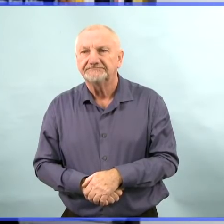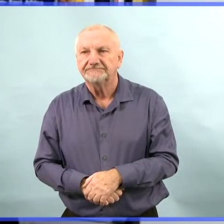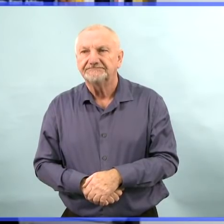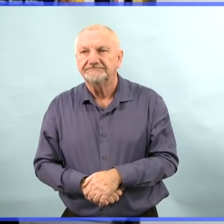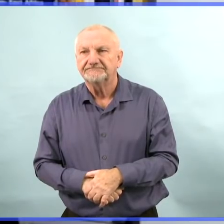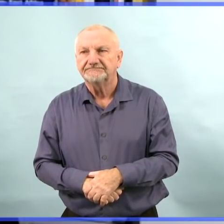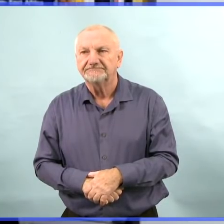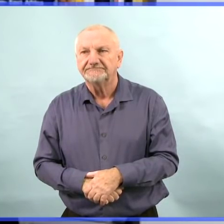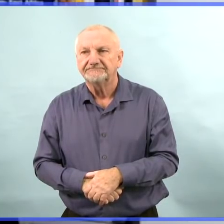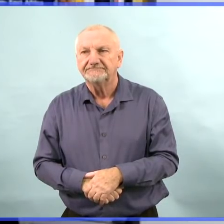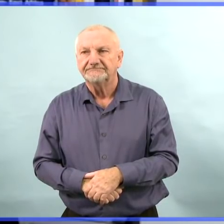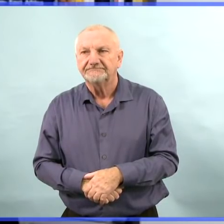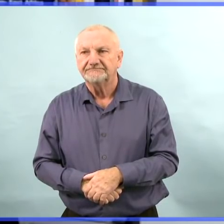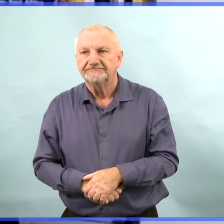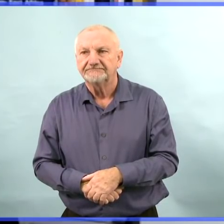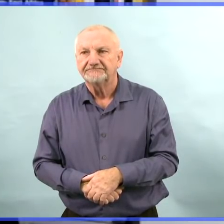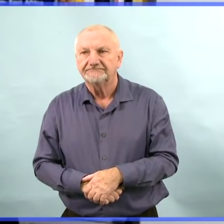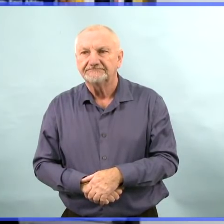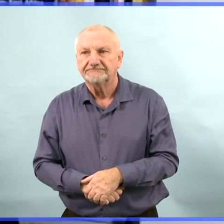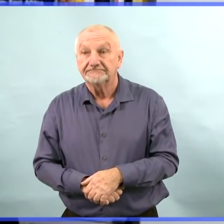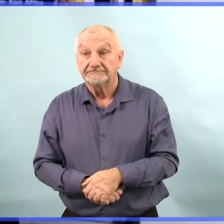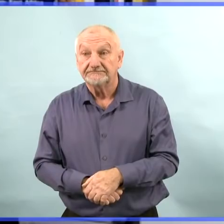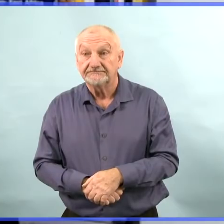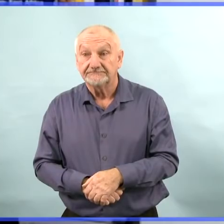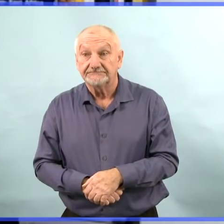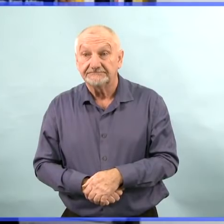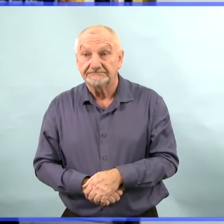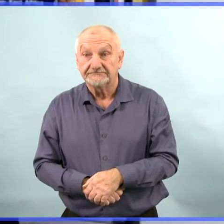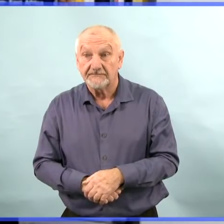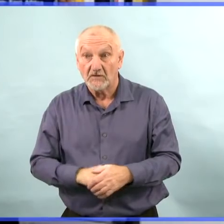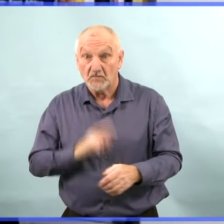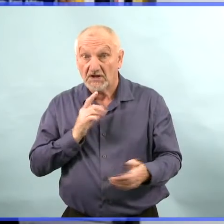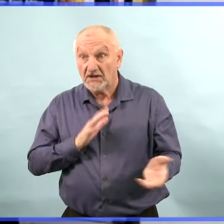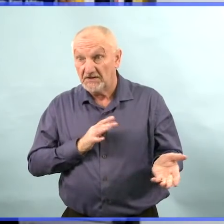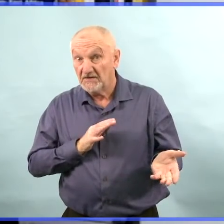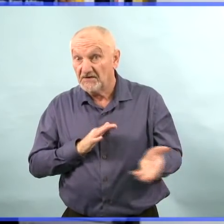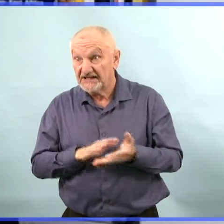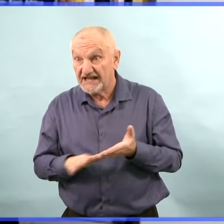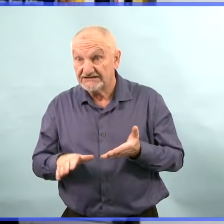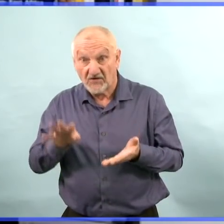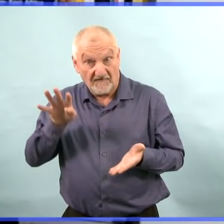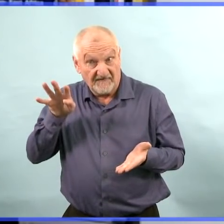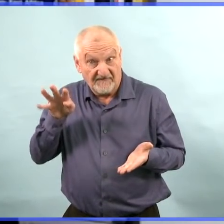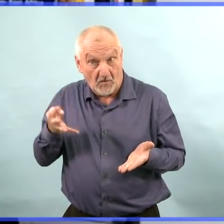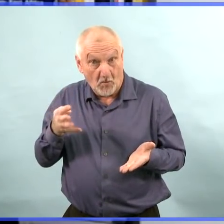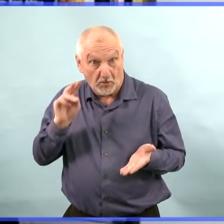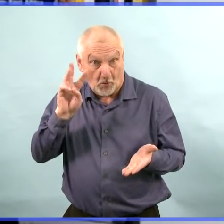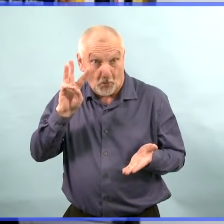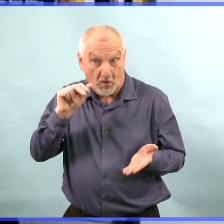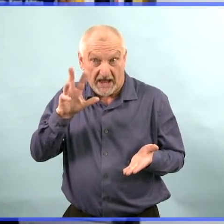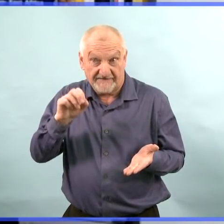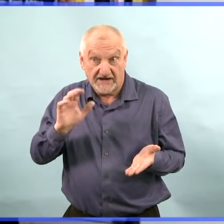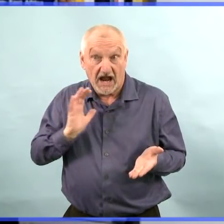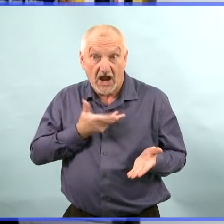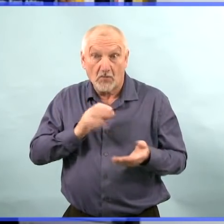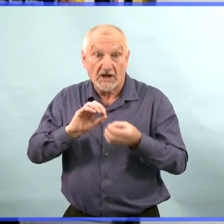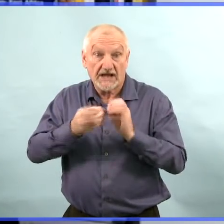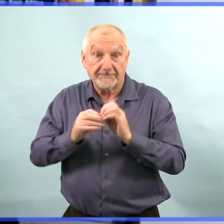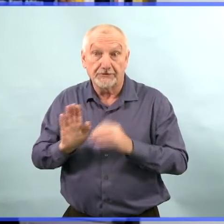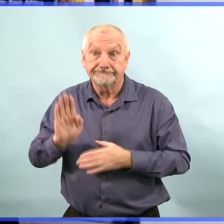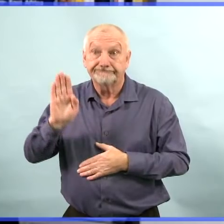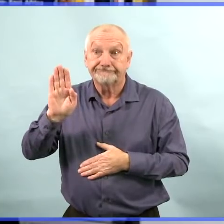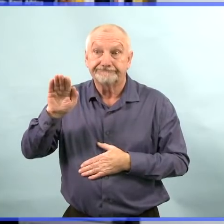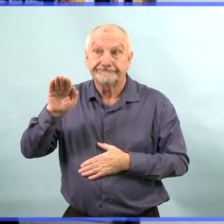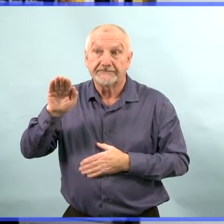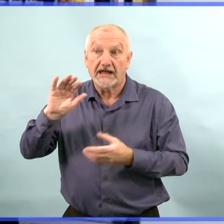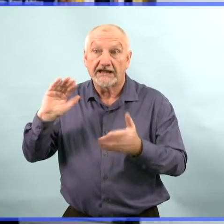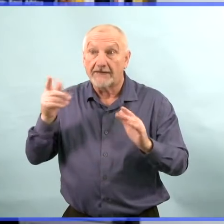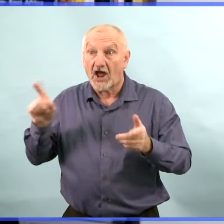and see how much like lower the slope has been um and how much better controlled things have been